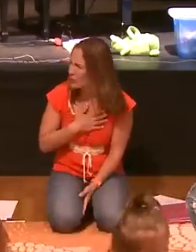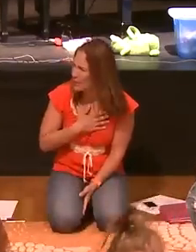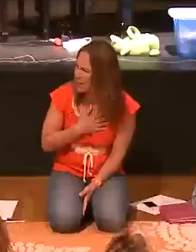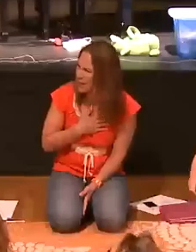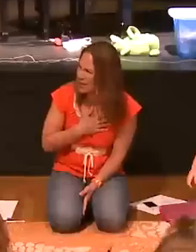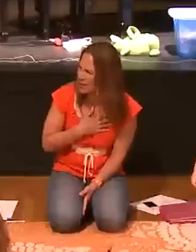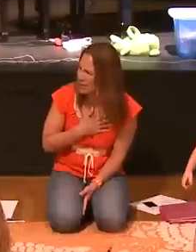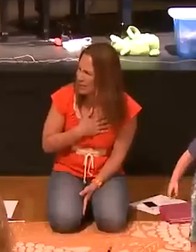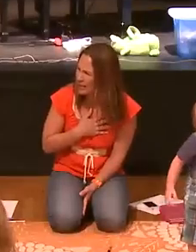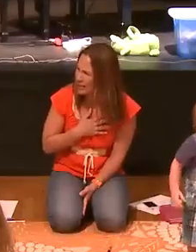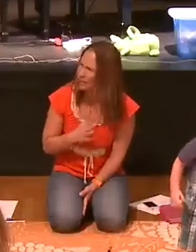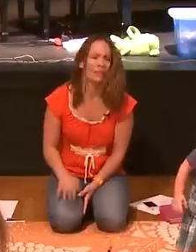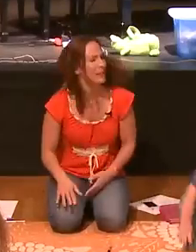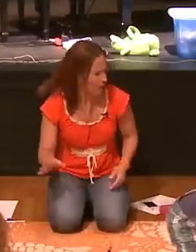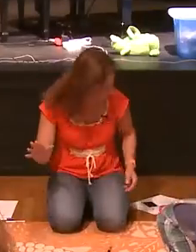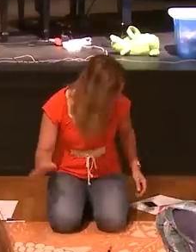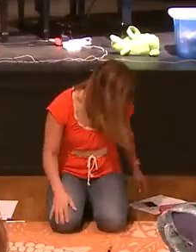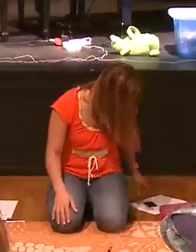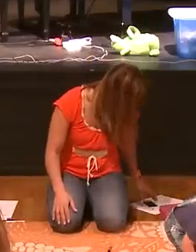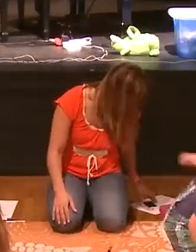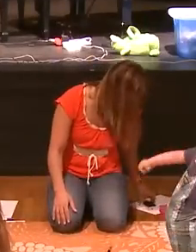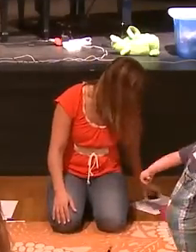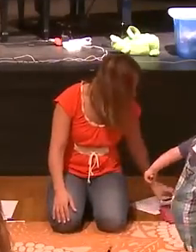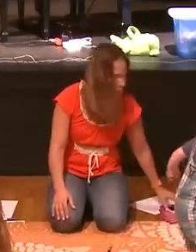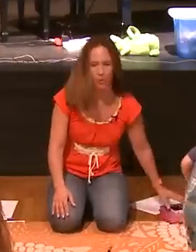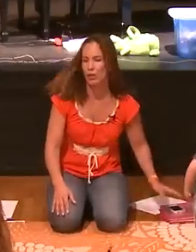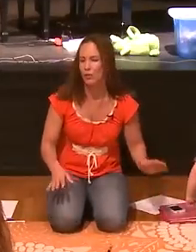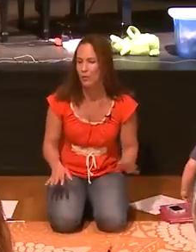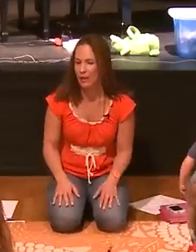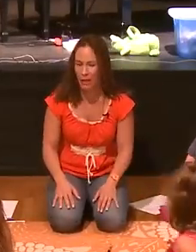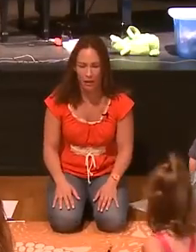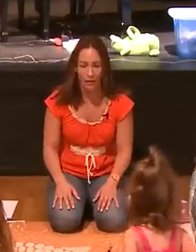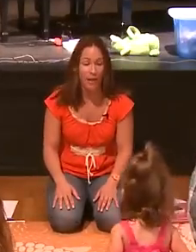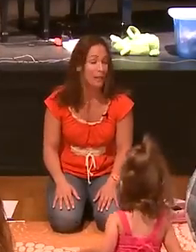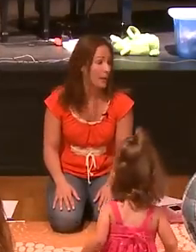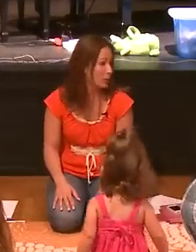Do you have a name tag on? Elaina. I didn't put a name tag on. Let's get you a name tag on because it's going to be so much easier for me.